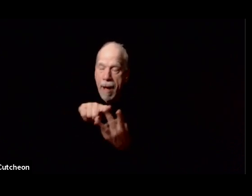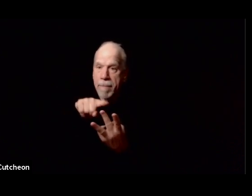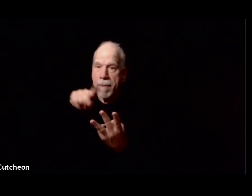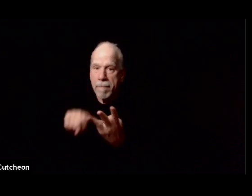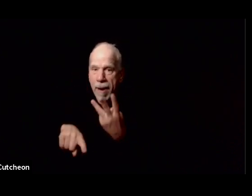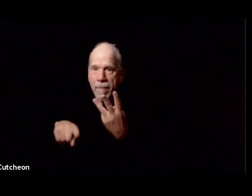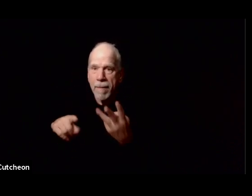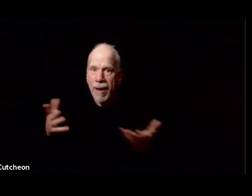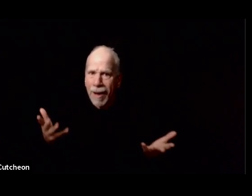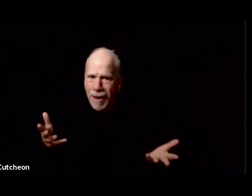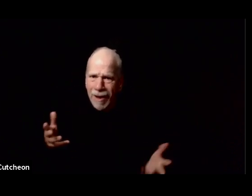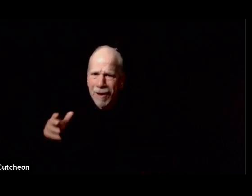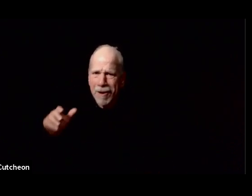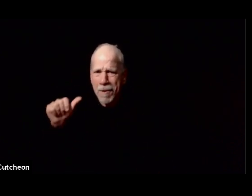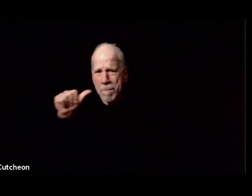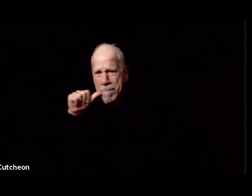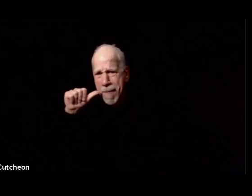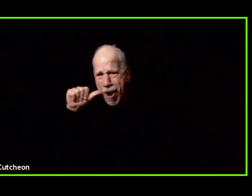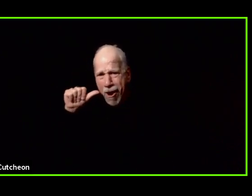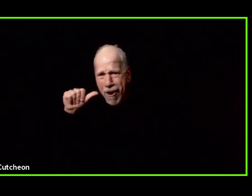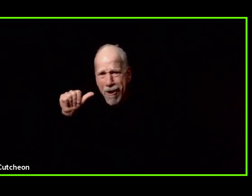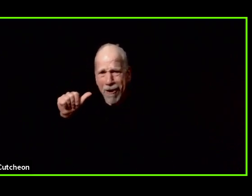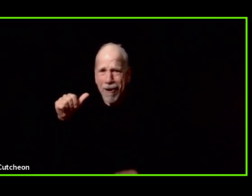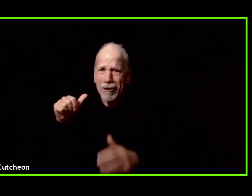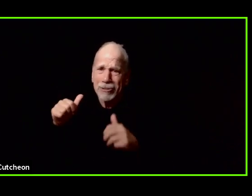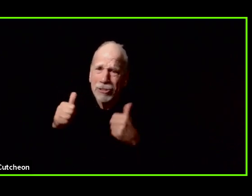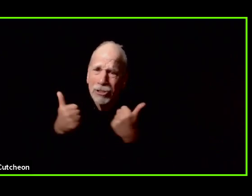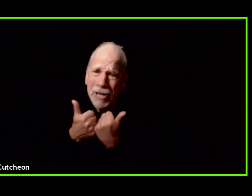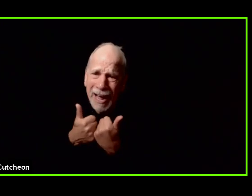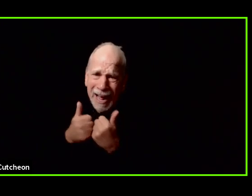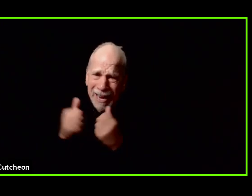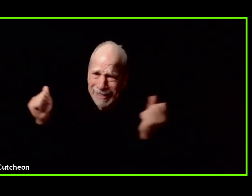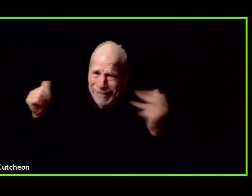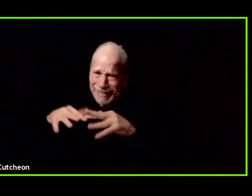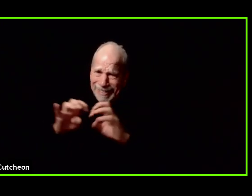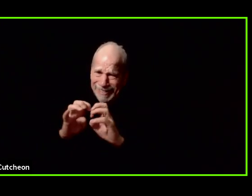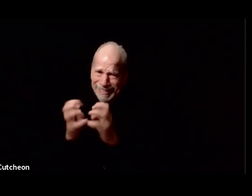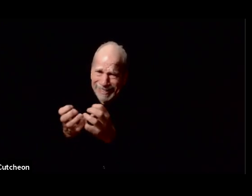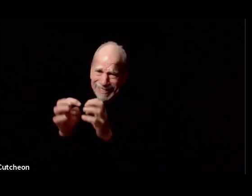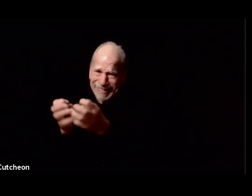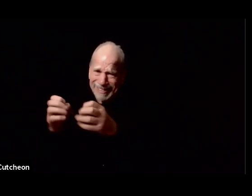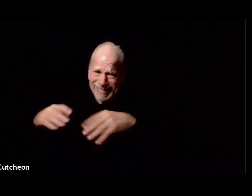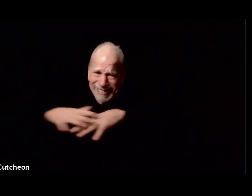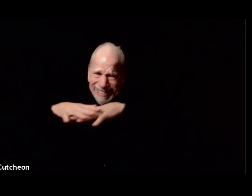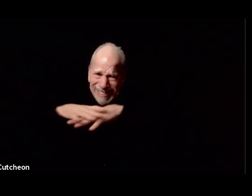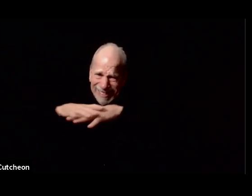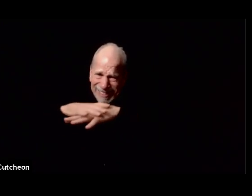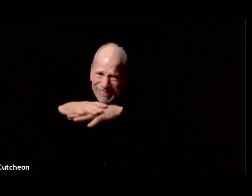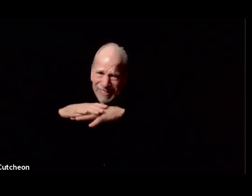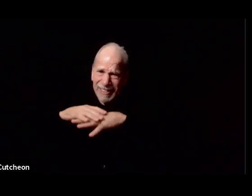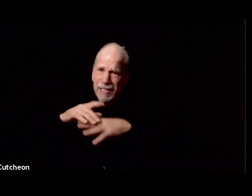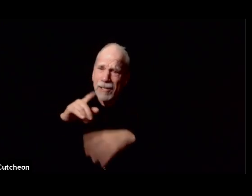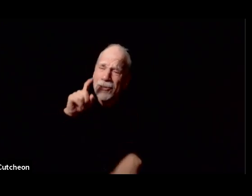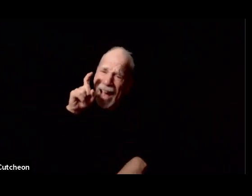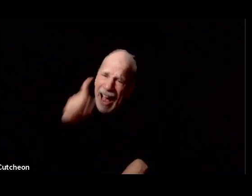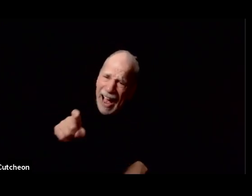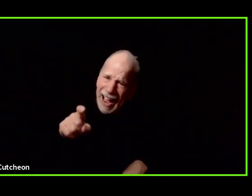people need to take this seriously. They should go in small groups. The safest thing is to